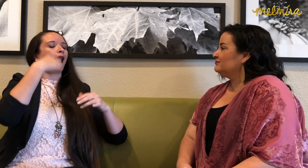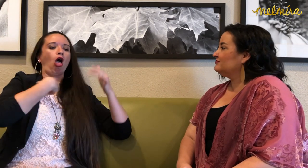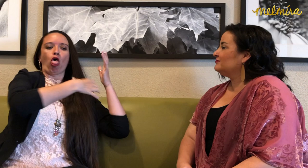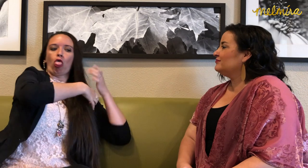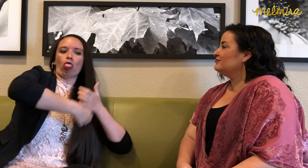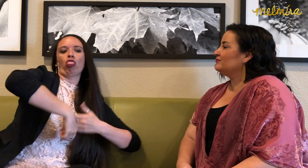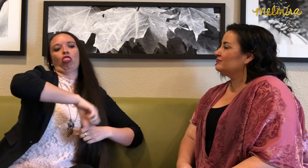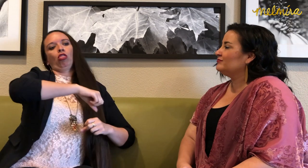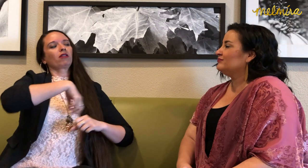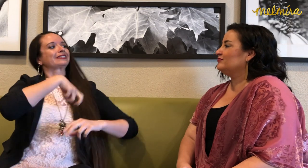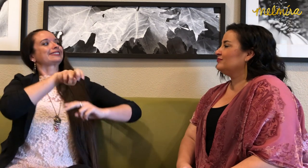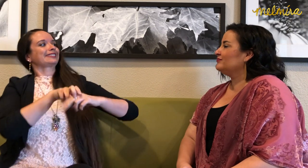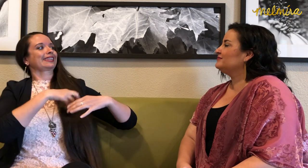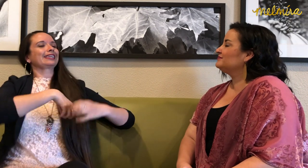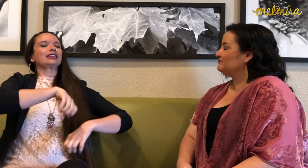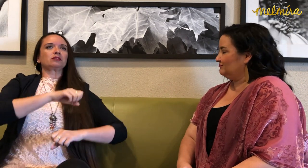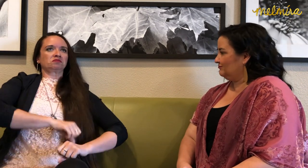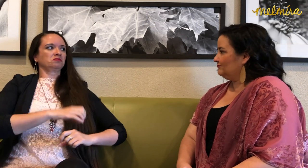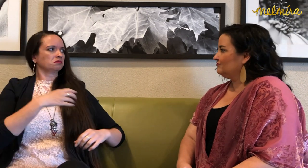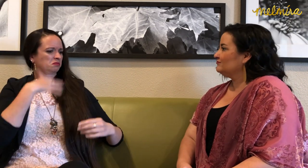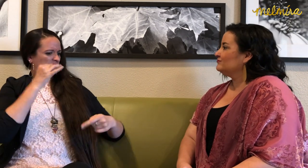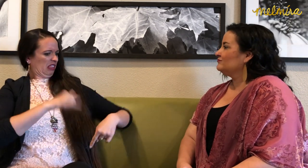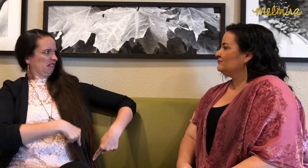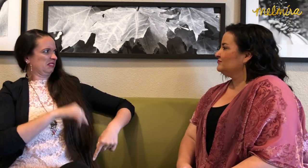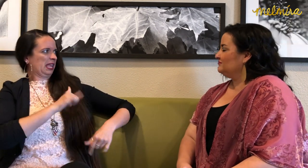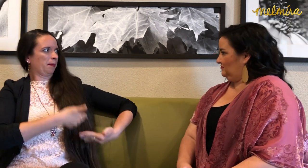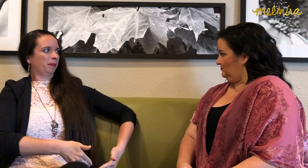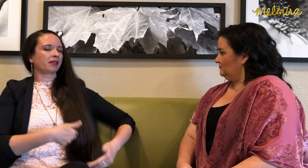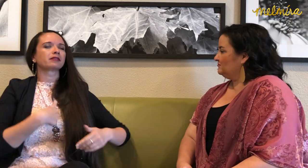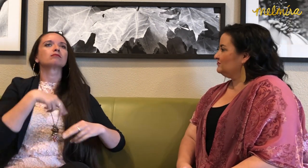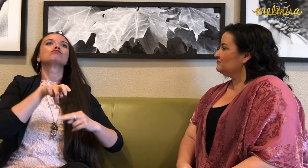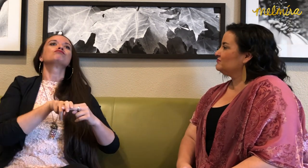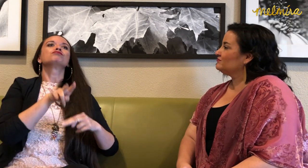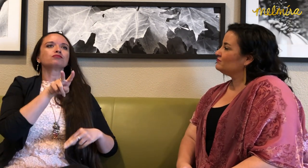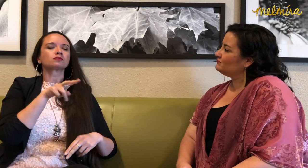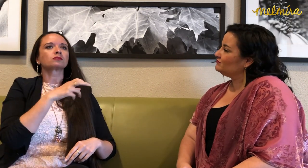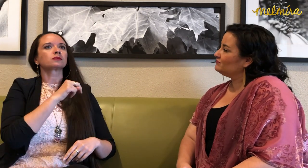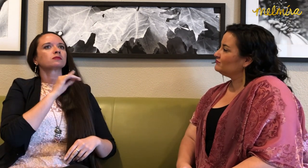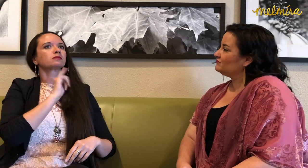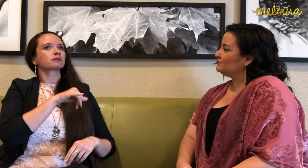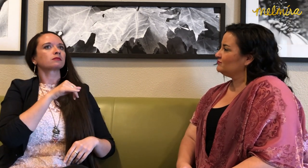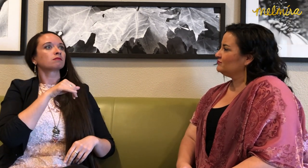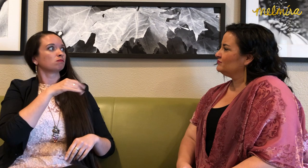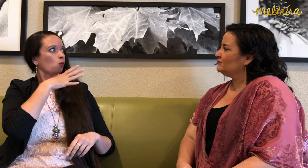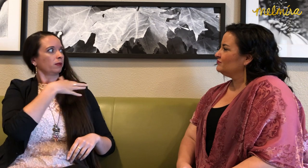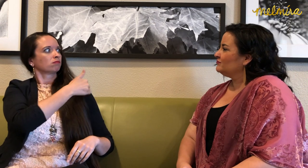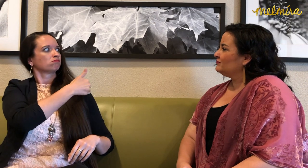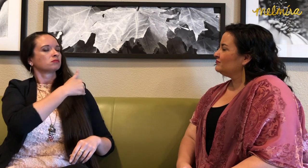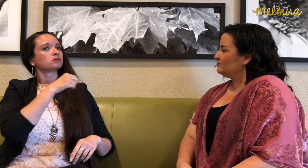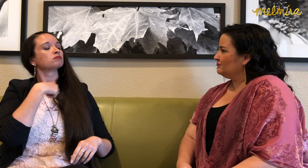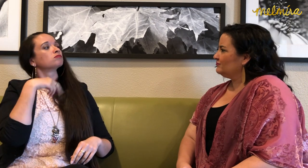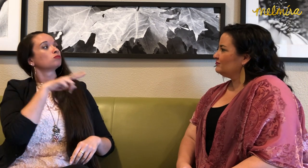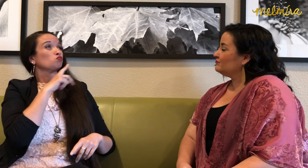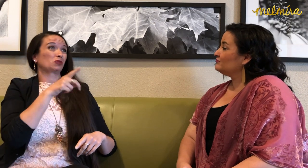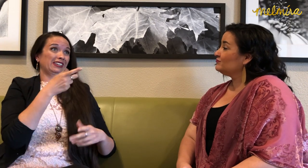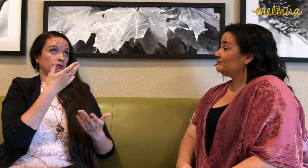I had my hair on my side, like this. That woman tapped me,